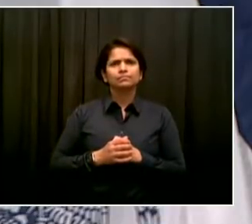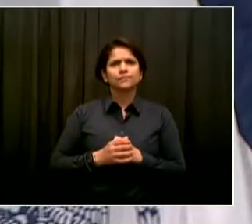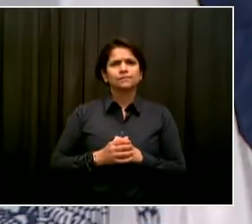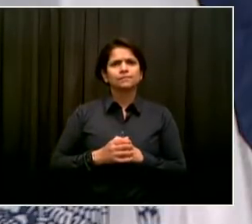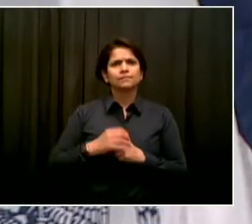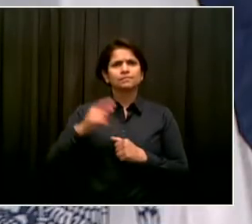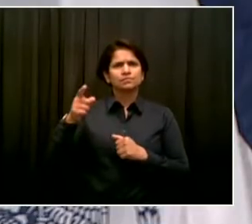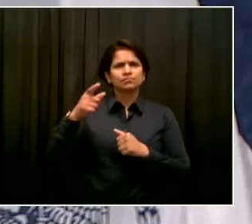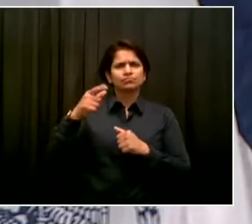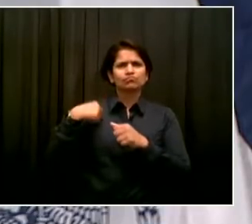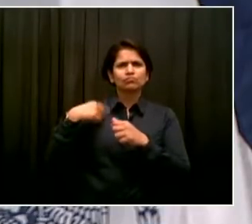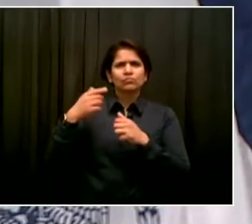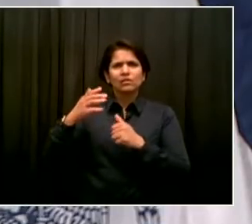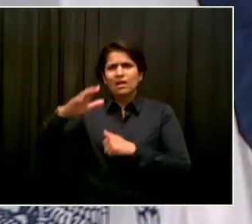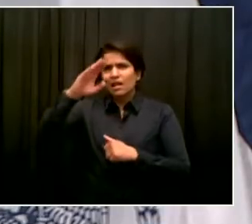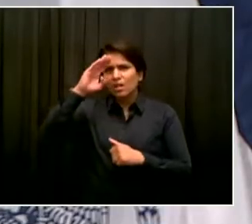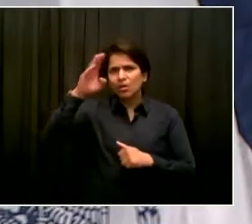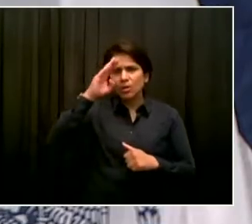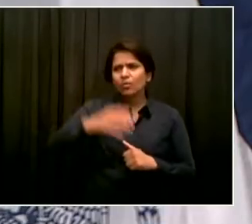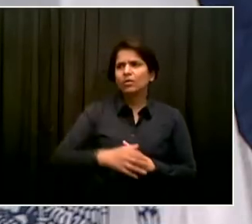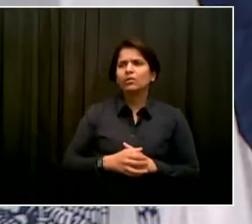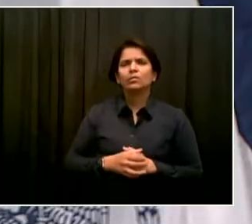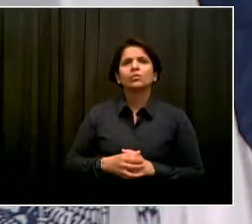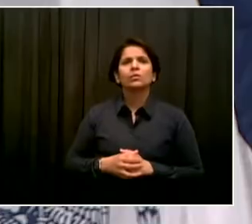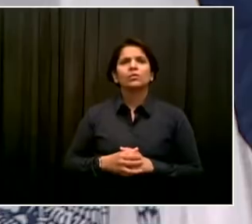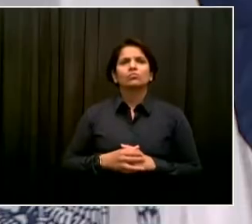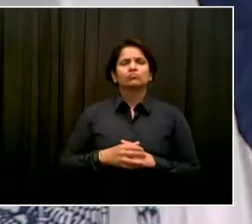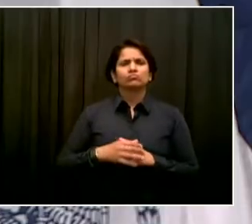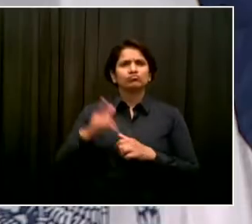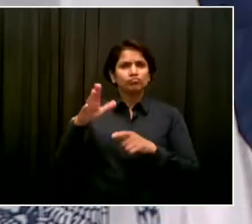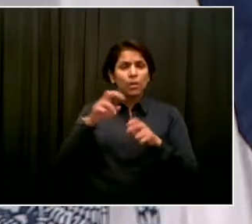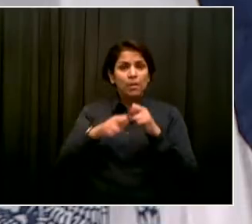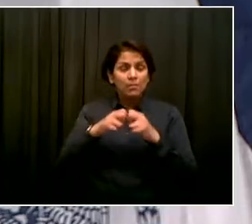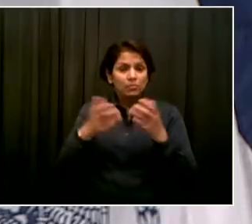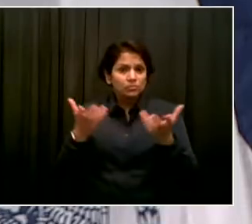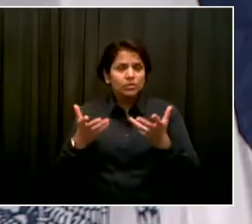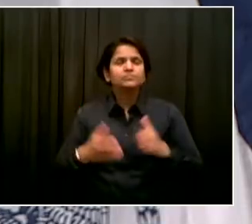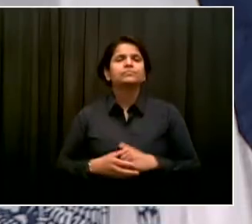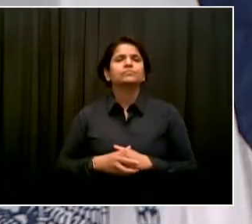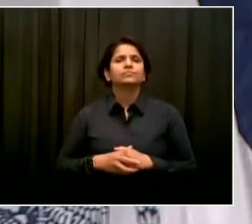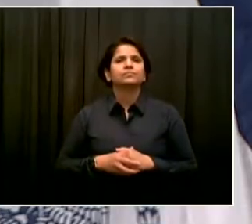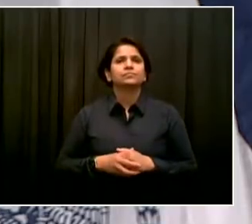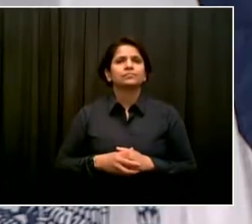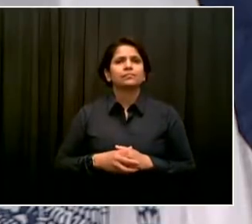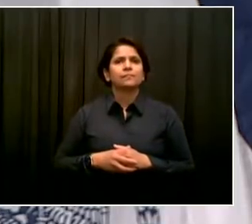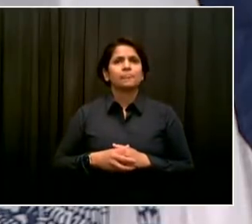PRESIDENT OF QUEENS DONOVAN RICHDSAR.